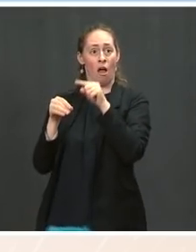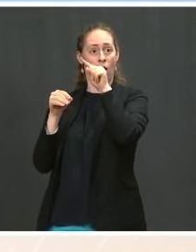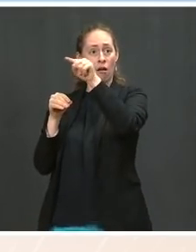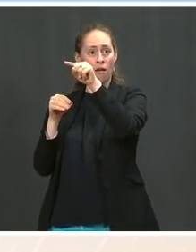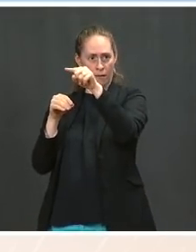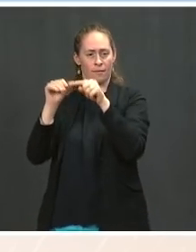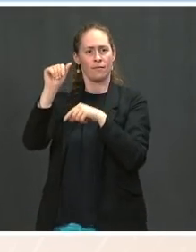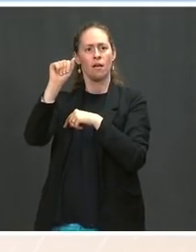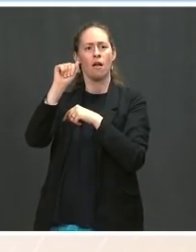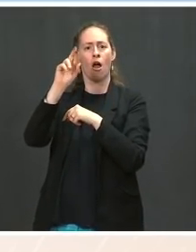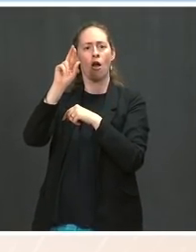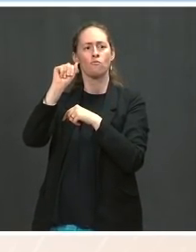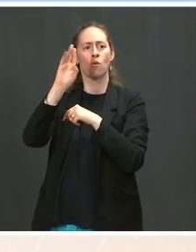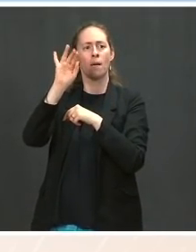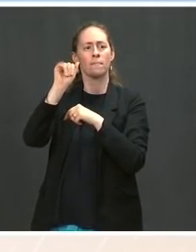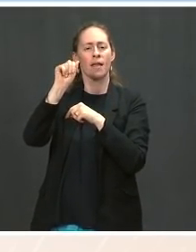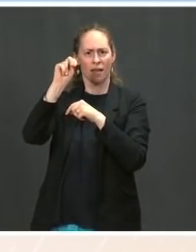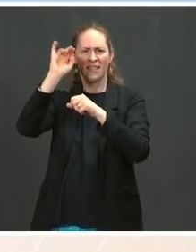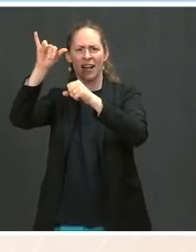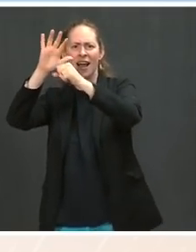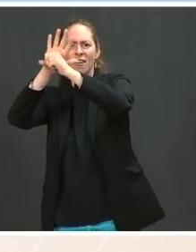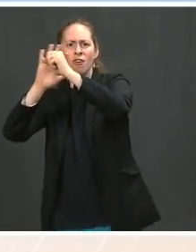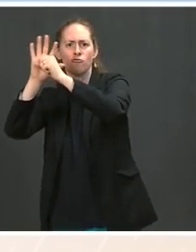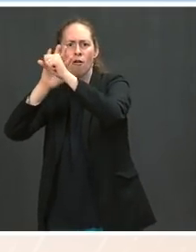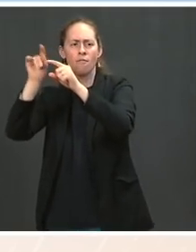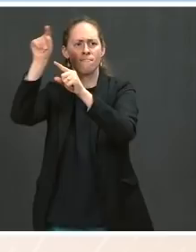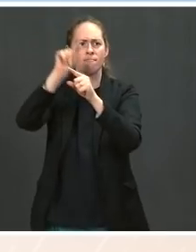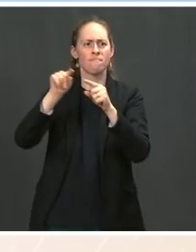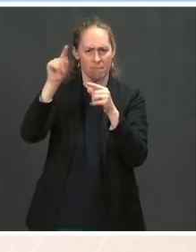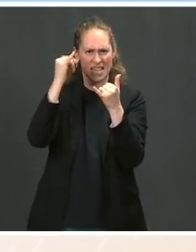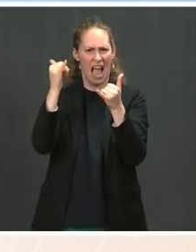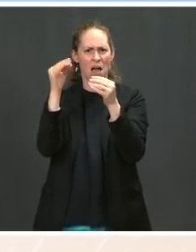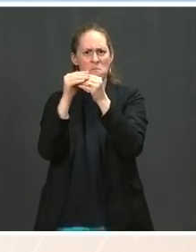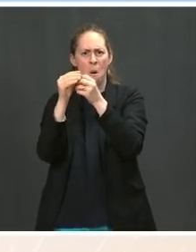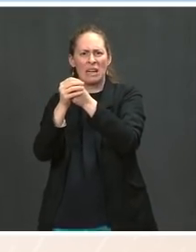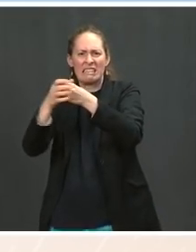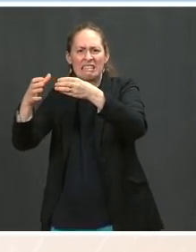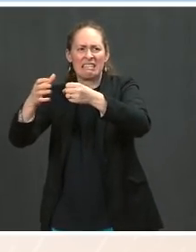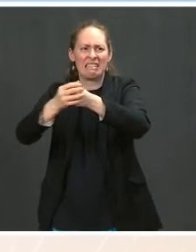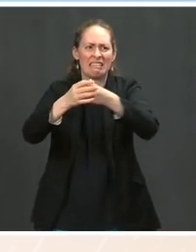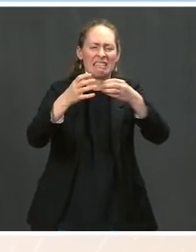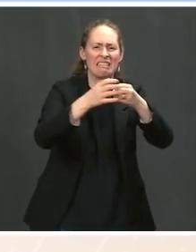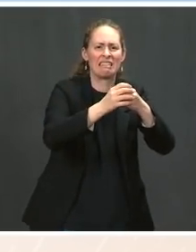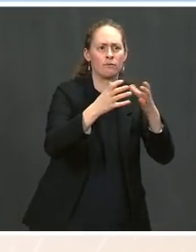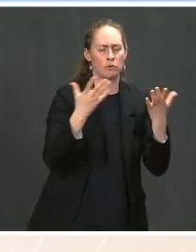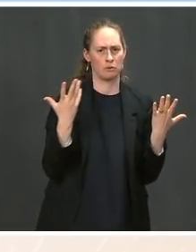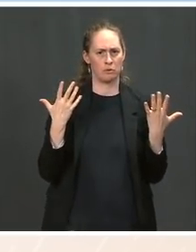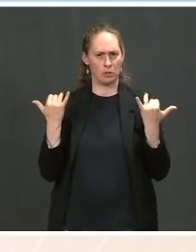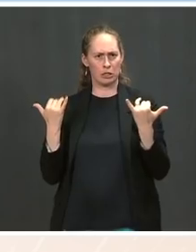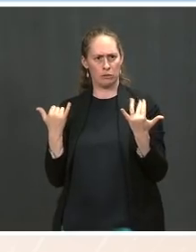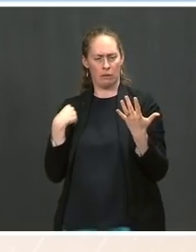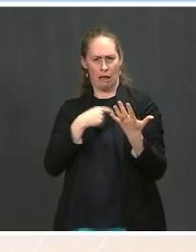at the counterterrorism component of it, we need to make decisions through the 2021 prism. The Press: And lastly, just separately,